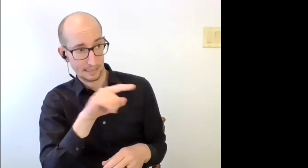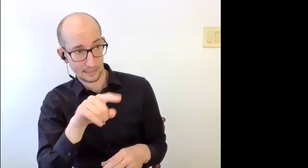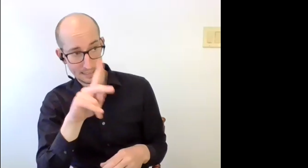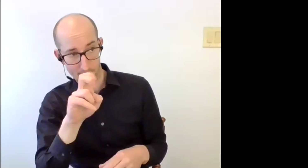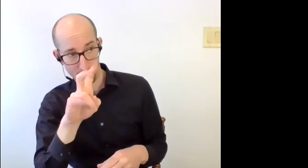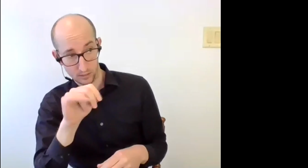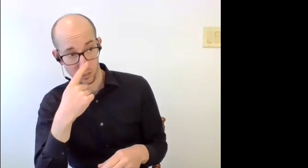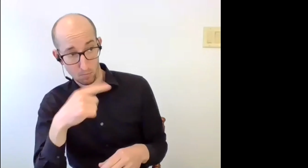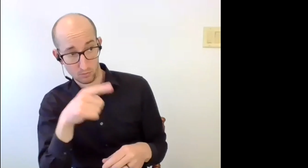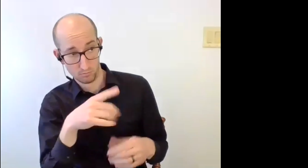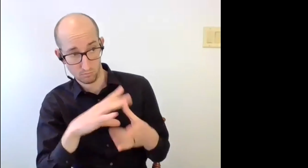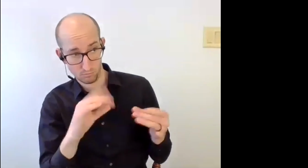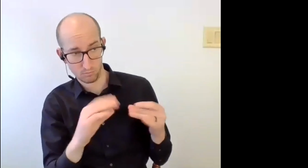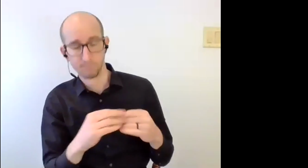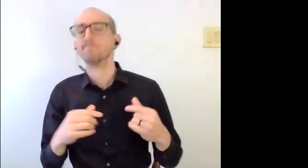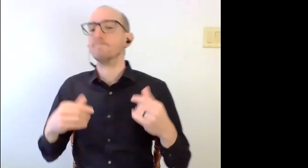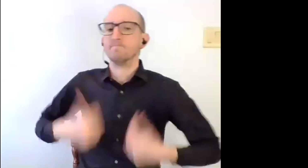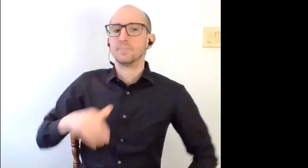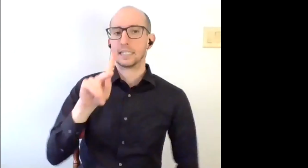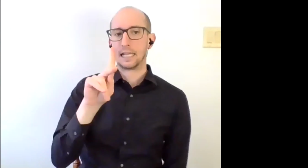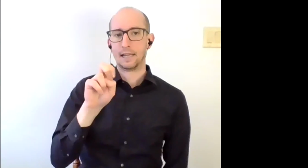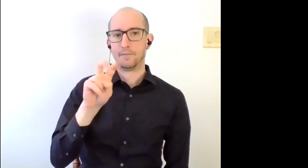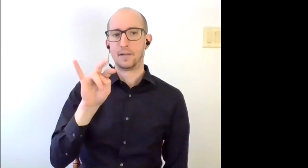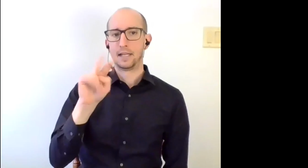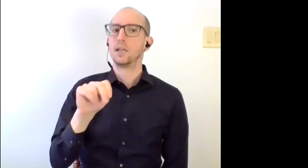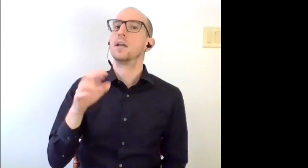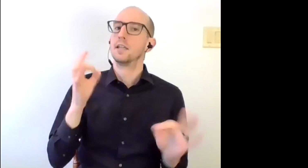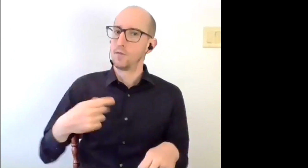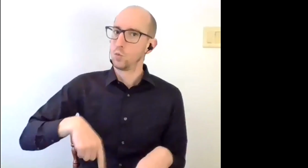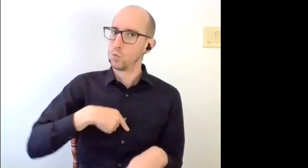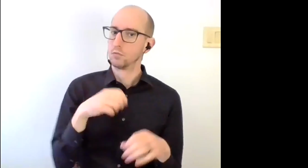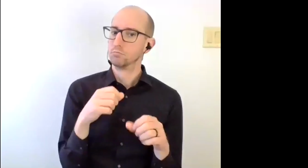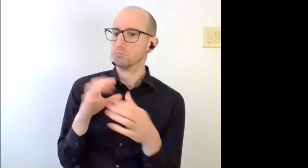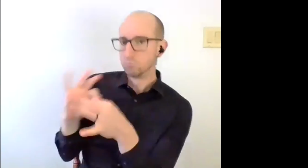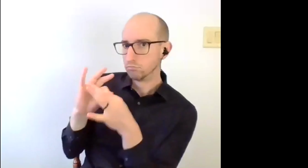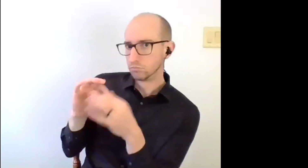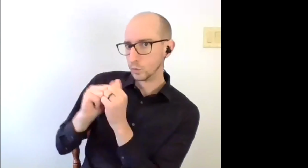orientations? Bradley or Kevin? You want to speak to that?